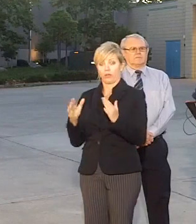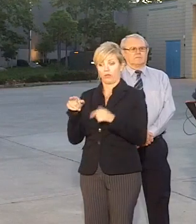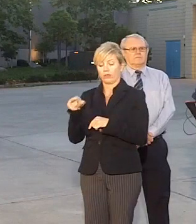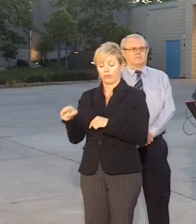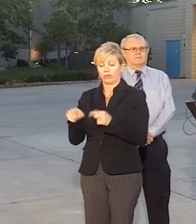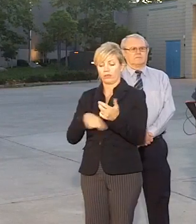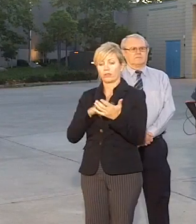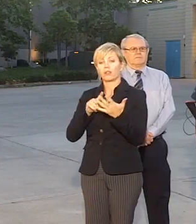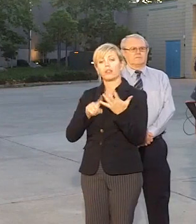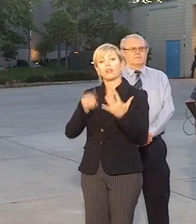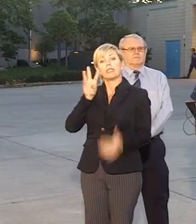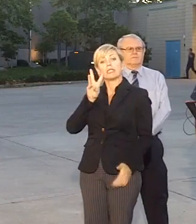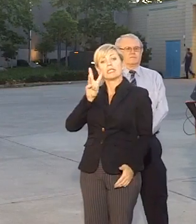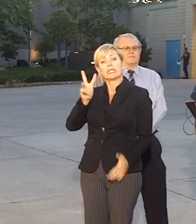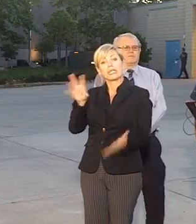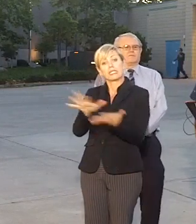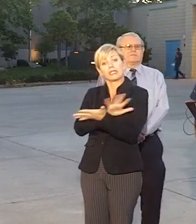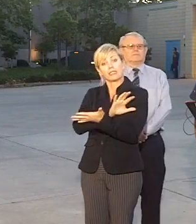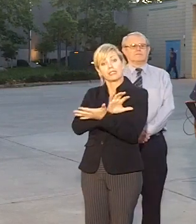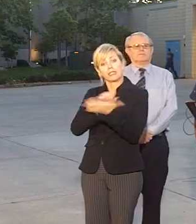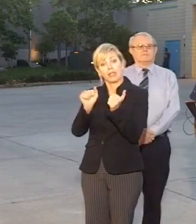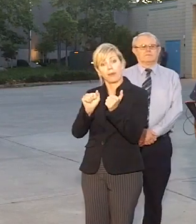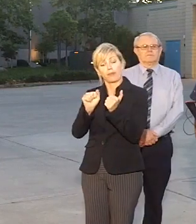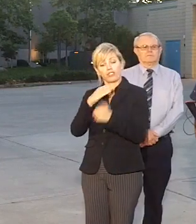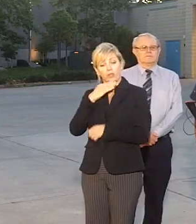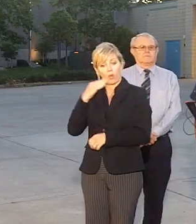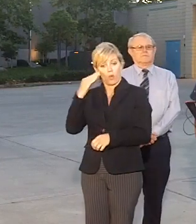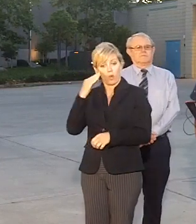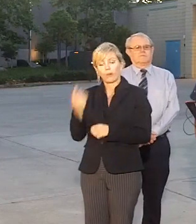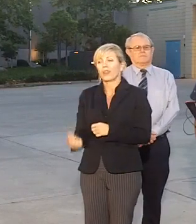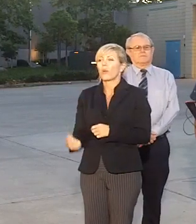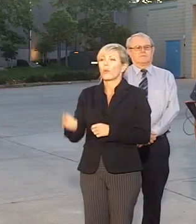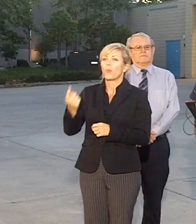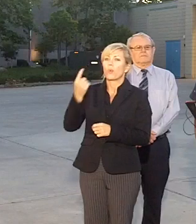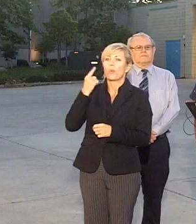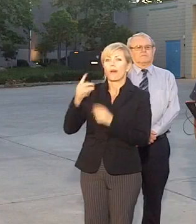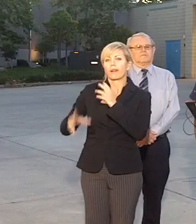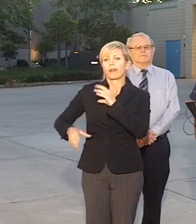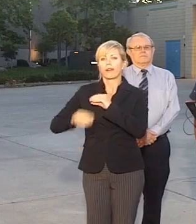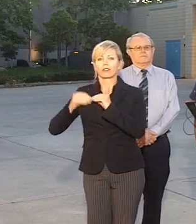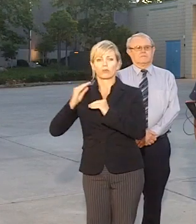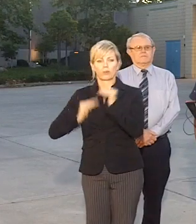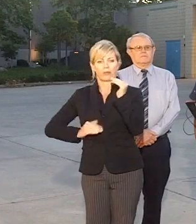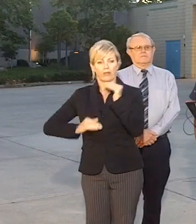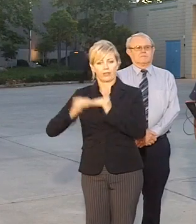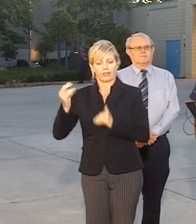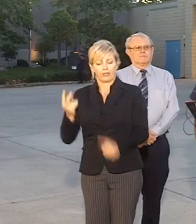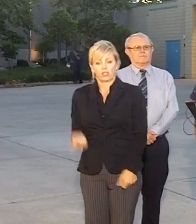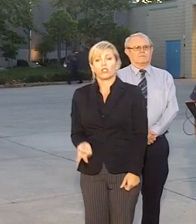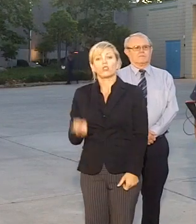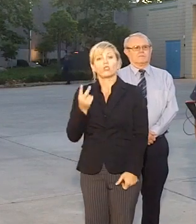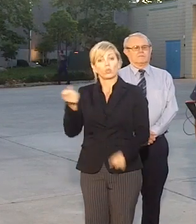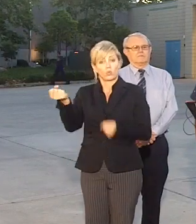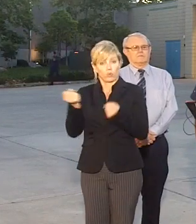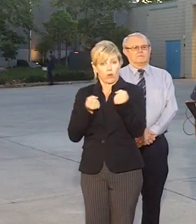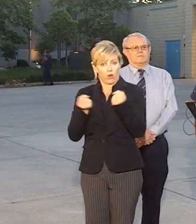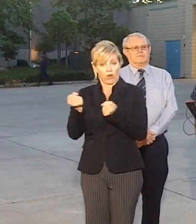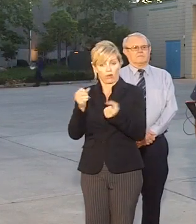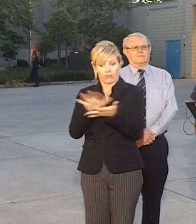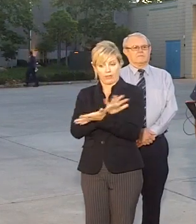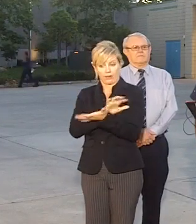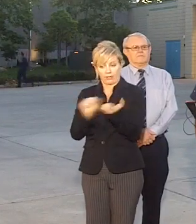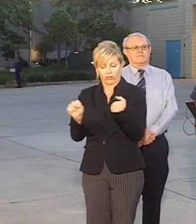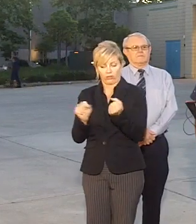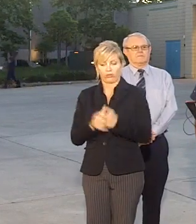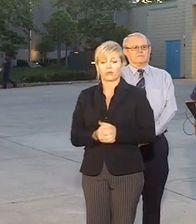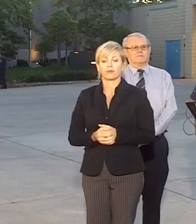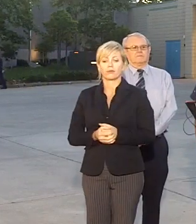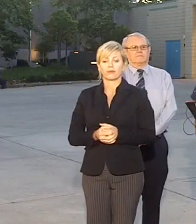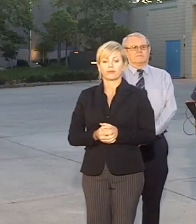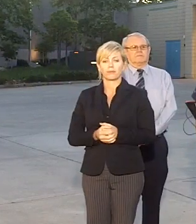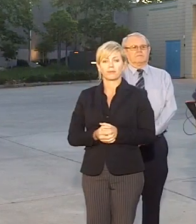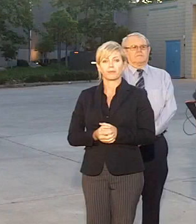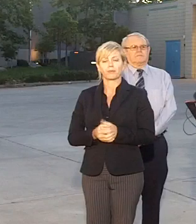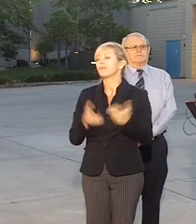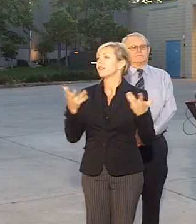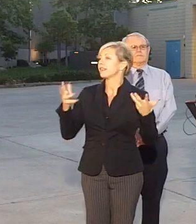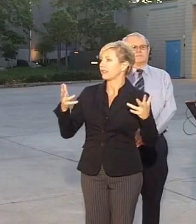damaged residents one outbuilding to vehicle two vehicles damaged and that's it that we have right